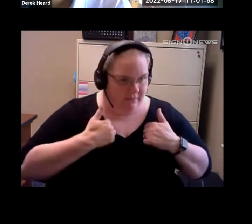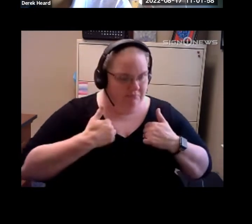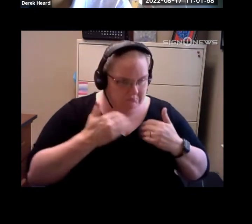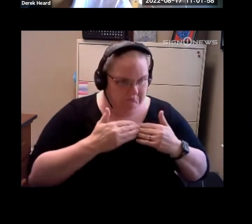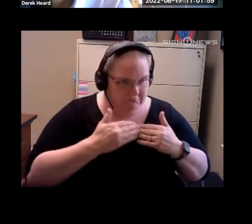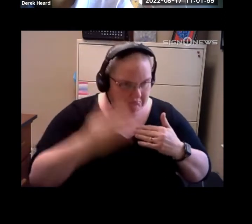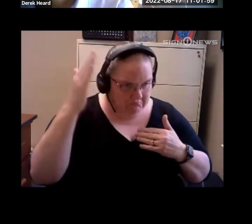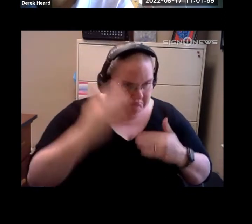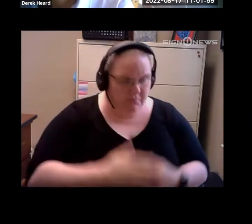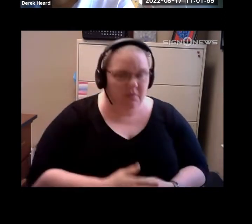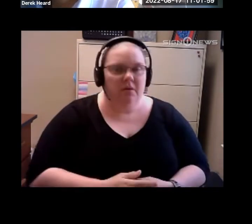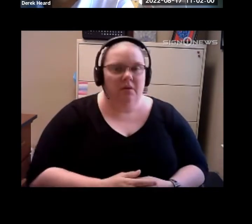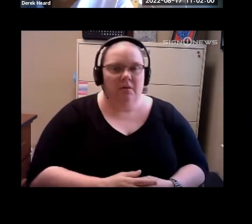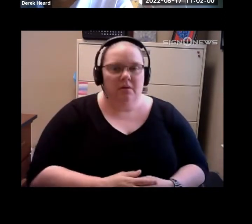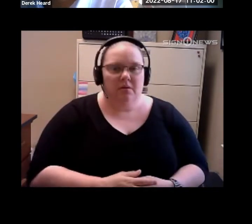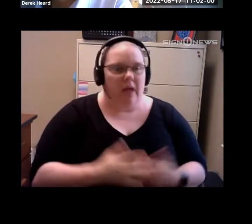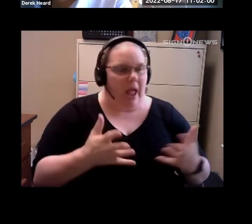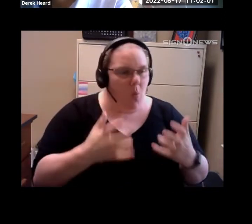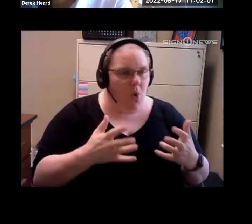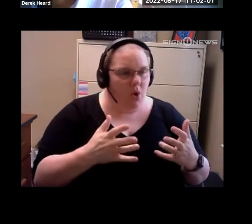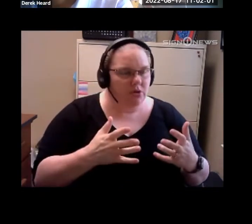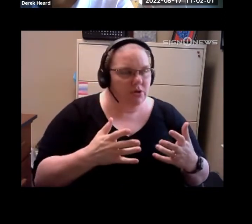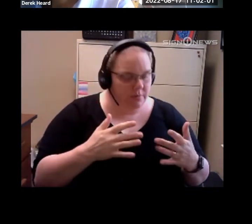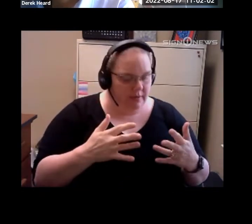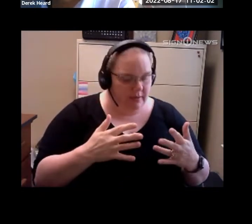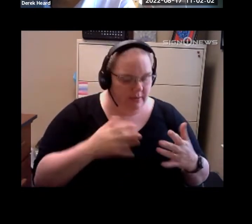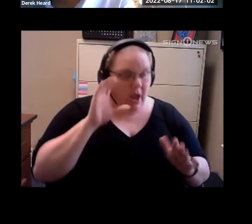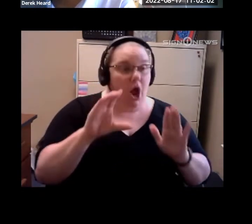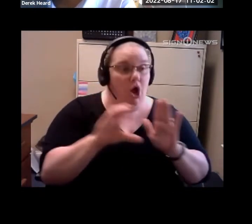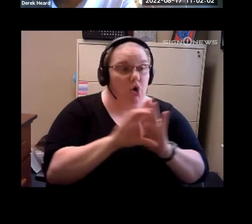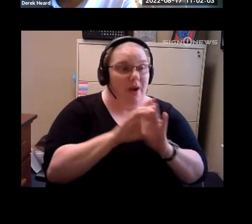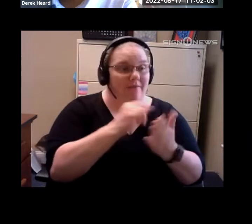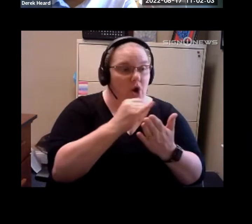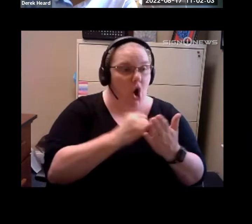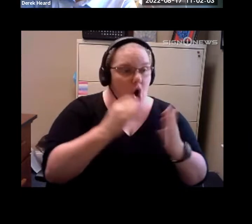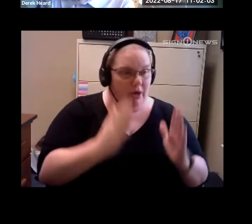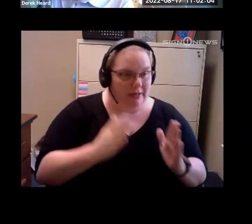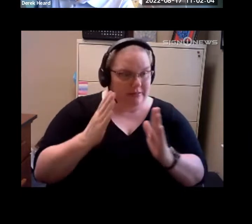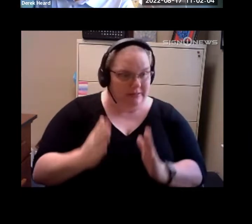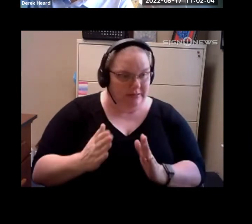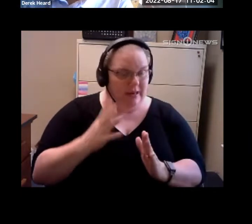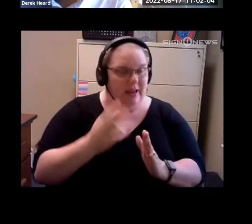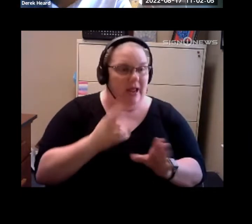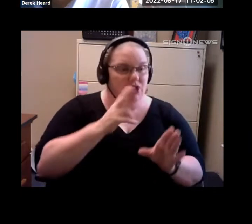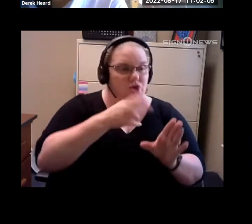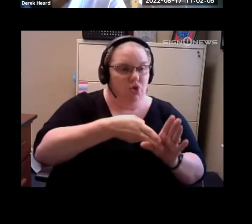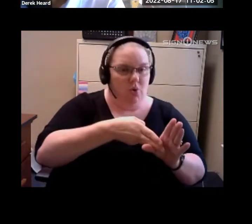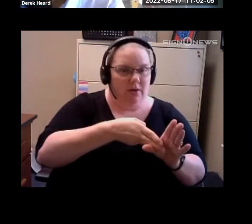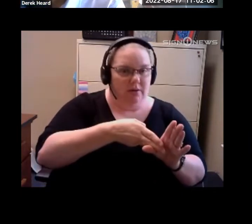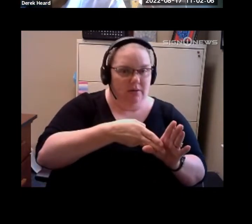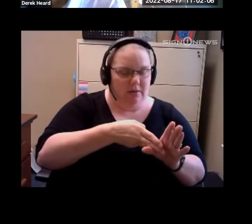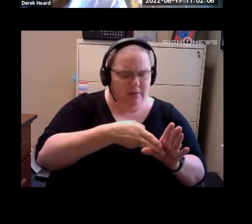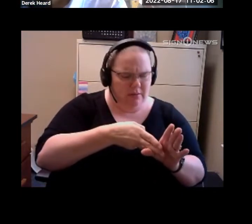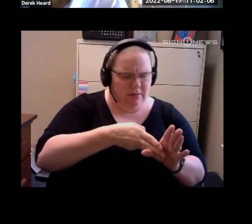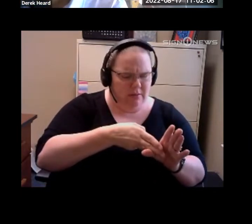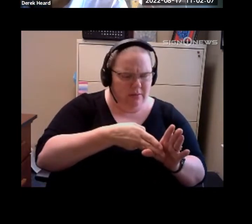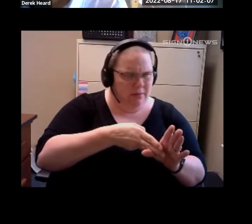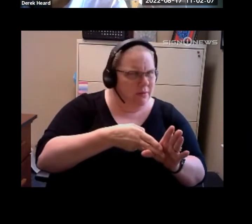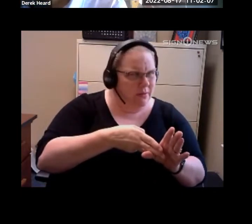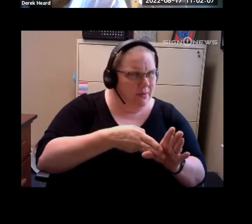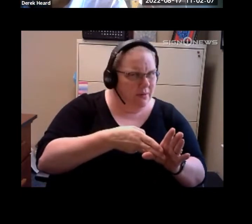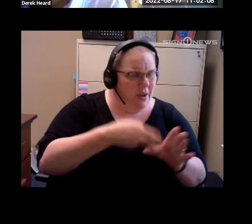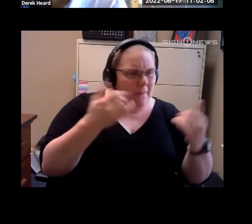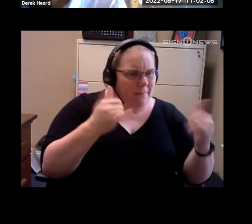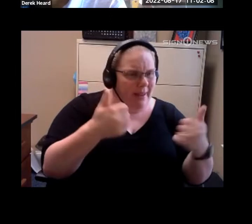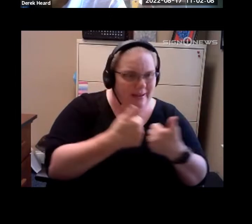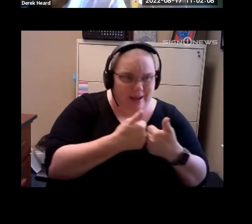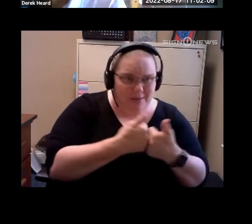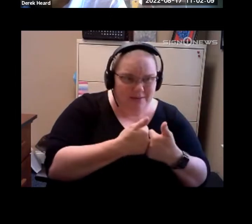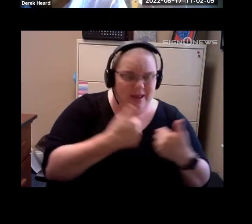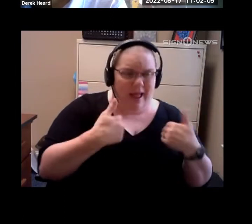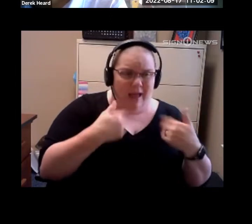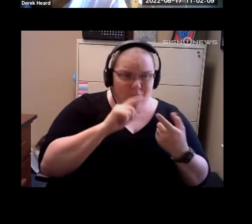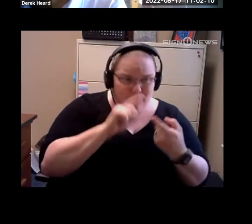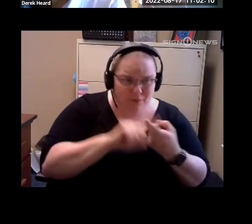I want to be a graphic artist enjoying Garden playing games and friends and family I know